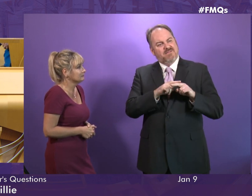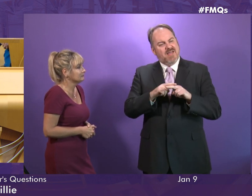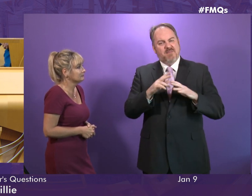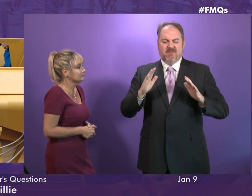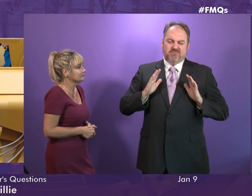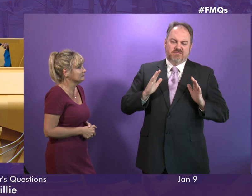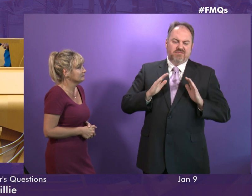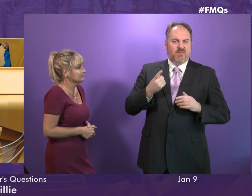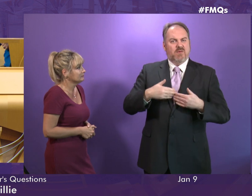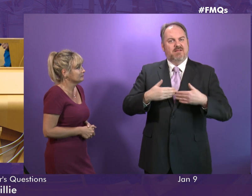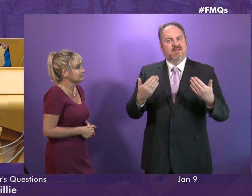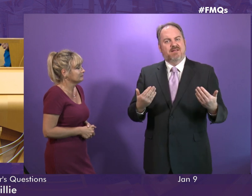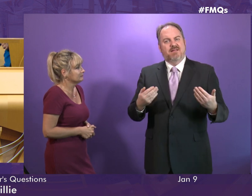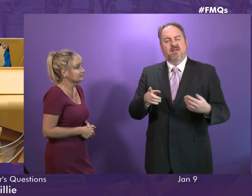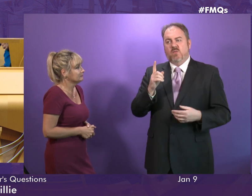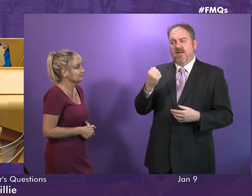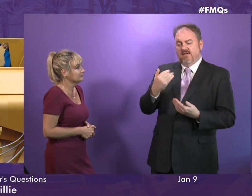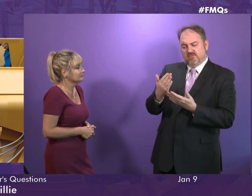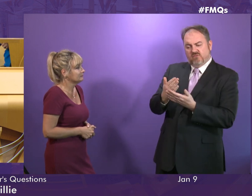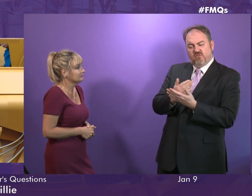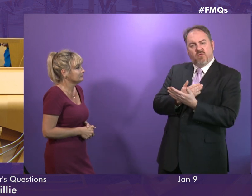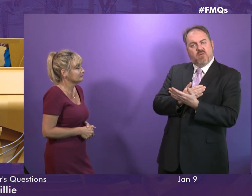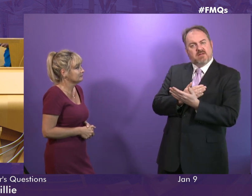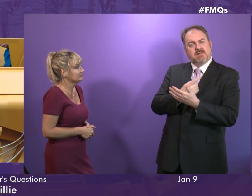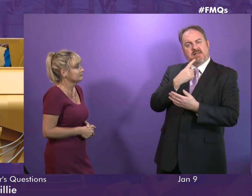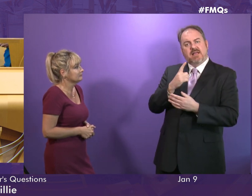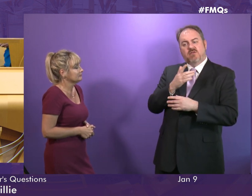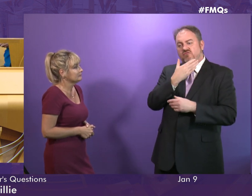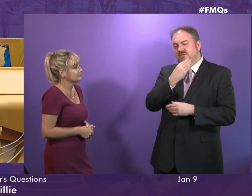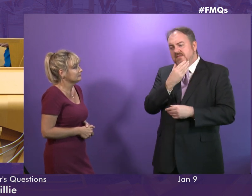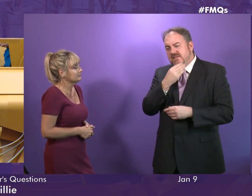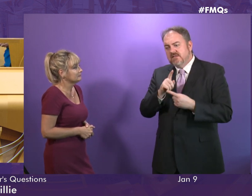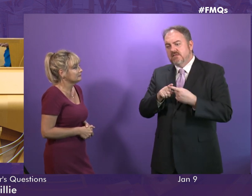put in place legislation covering Christmas and new year’s day trading that would stop